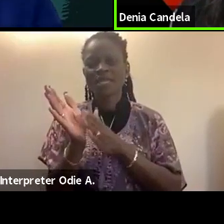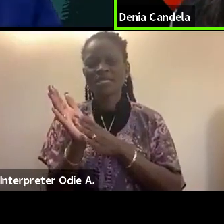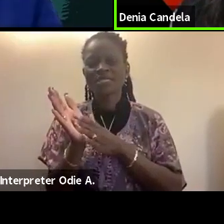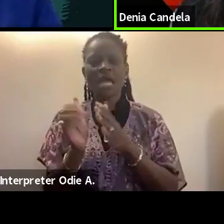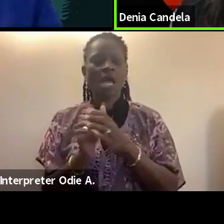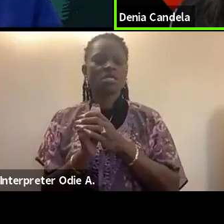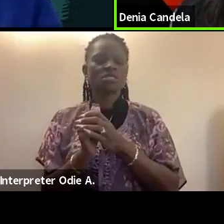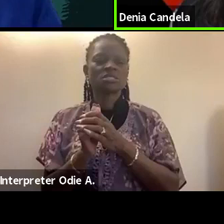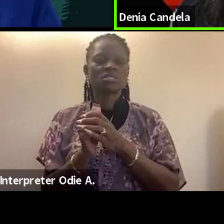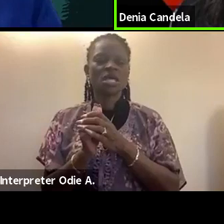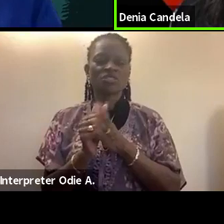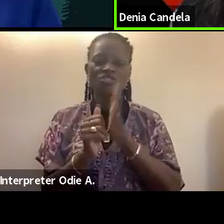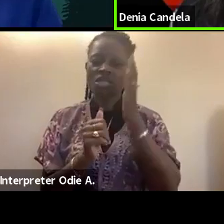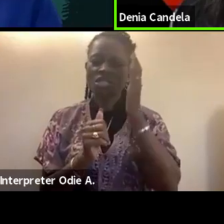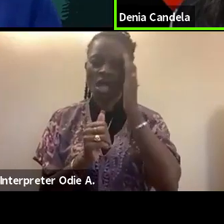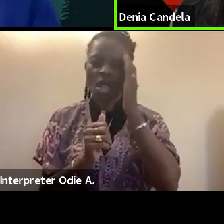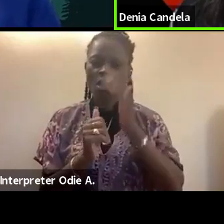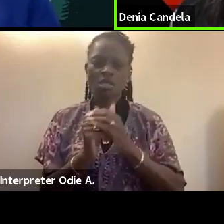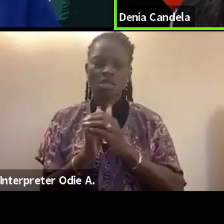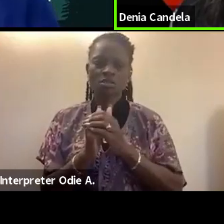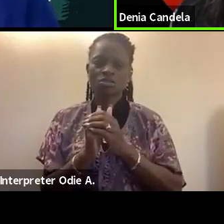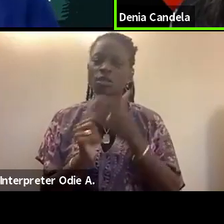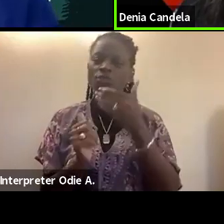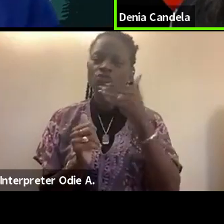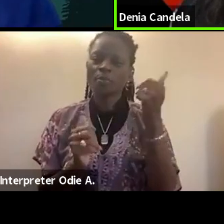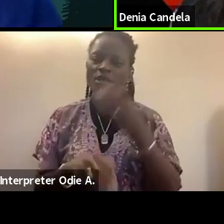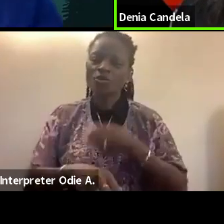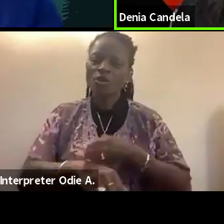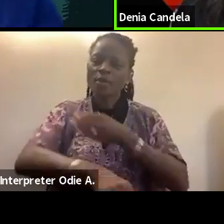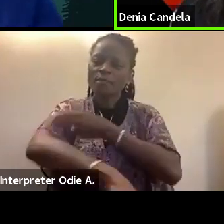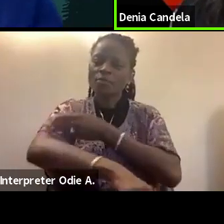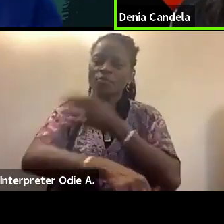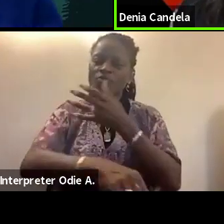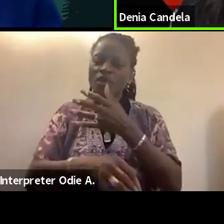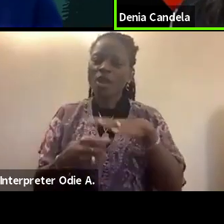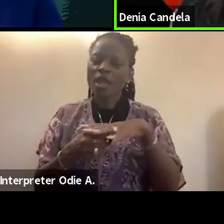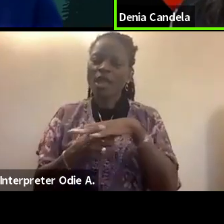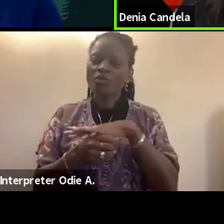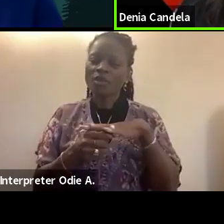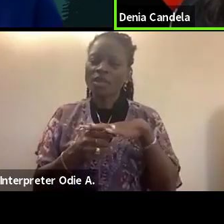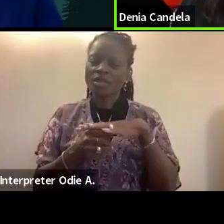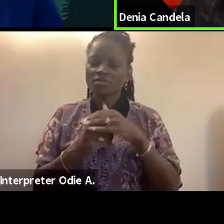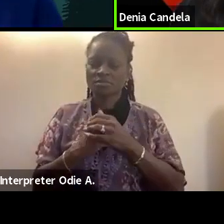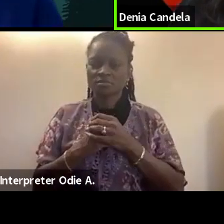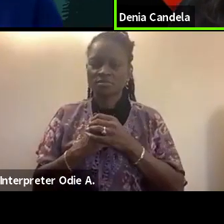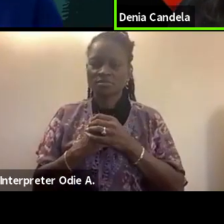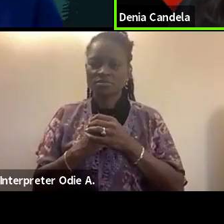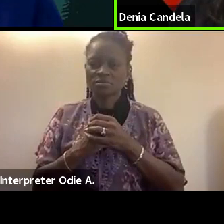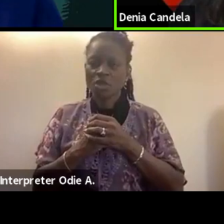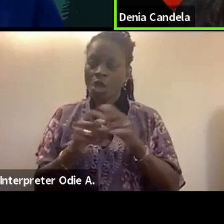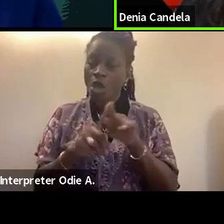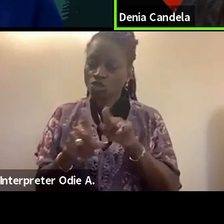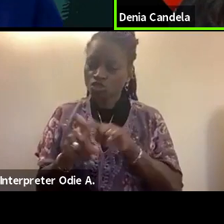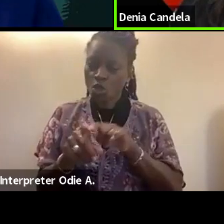set to better improve our areas of focus for the school site selection. In addition, we continue to uplift the